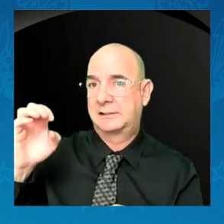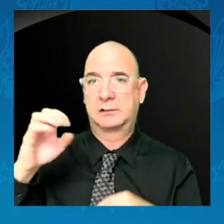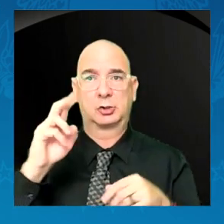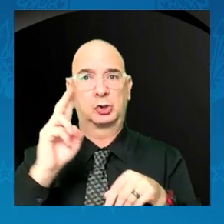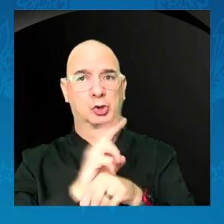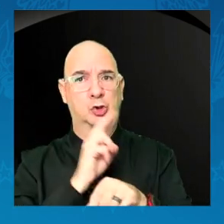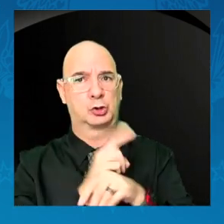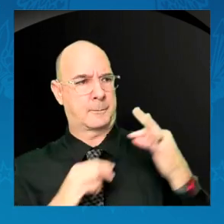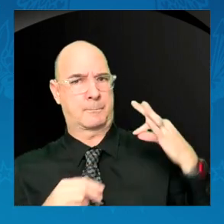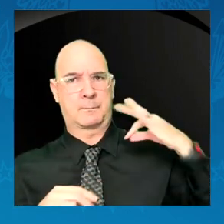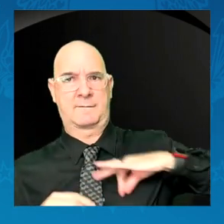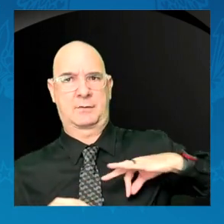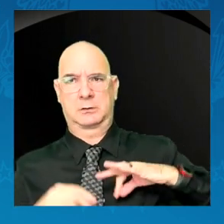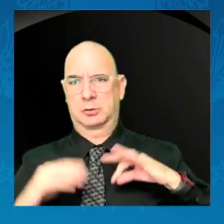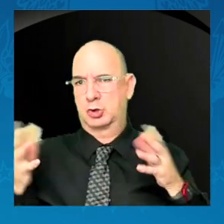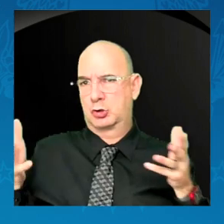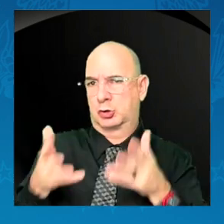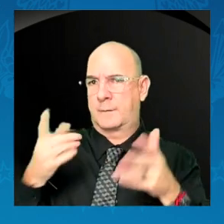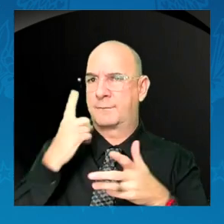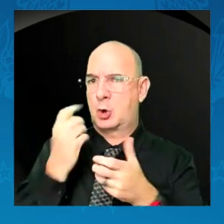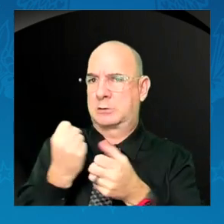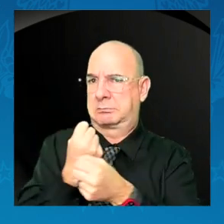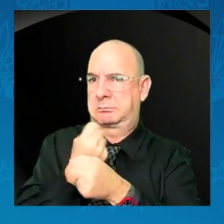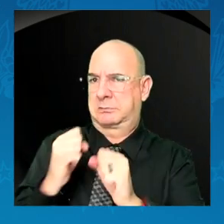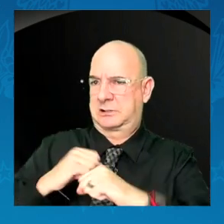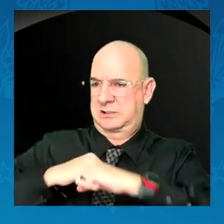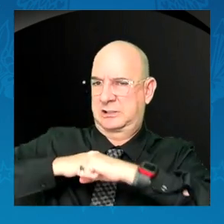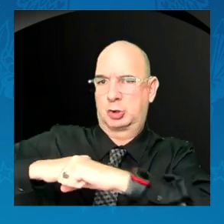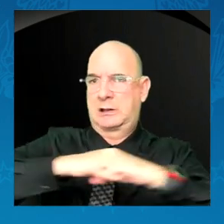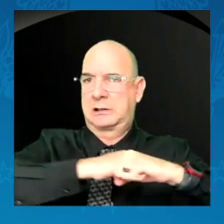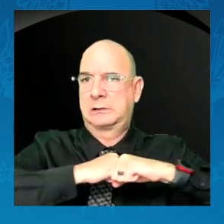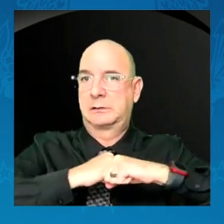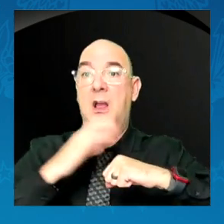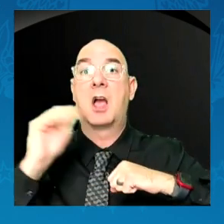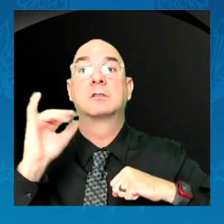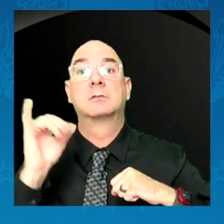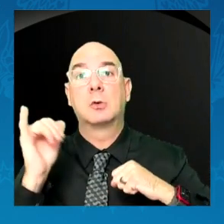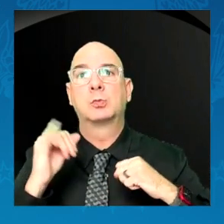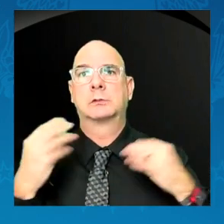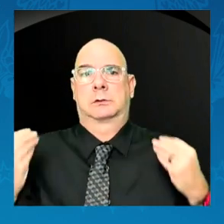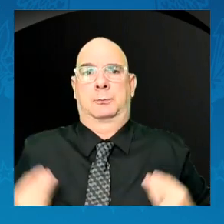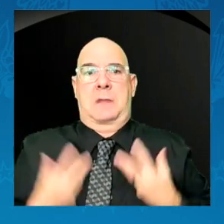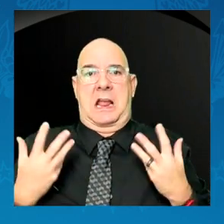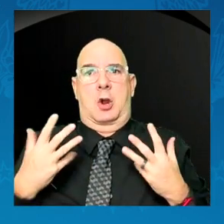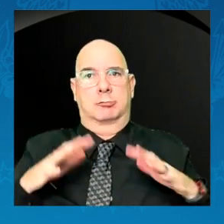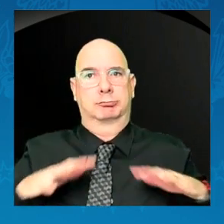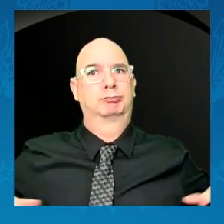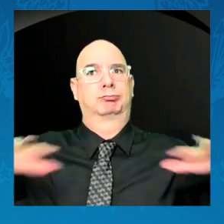are inspired by the cosmos in all its dimensions. As we approach the end of our second term,